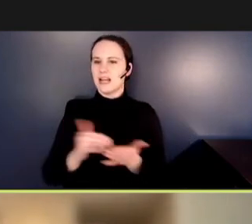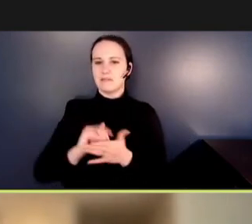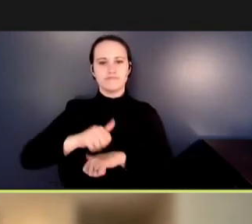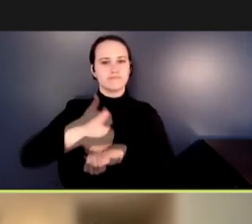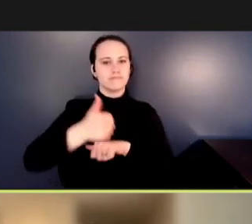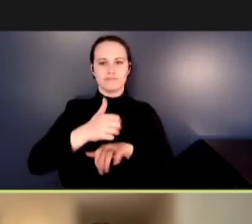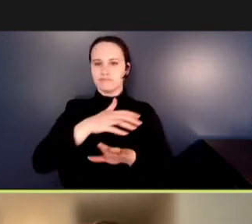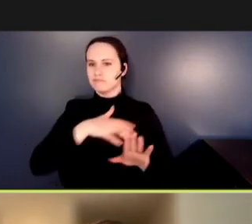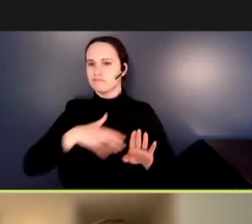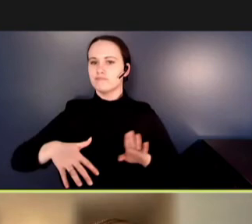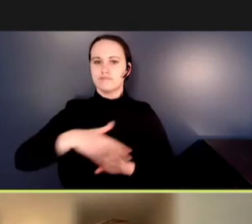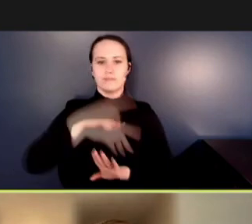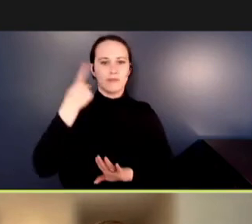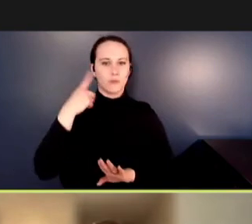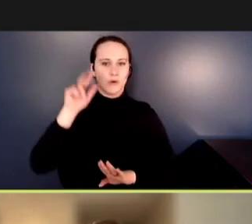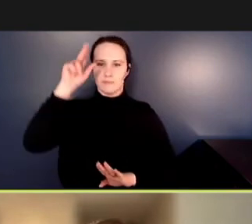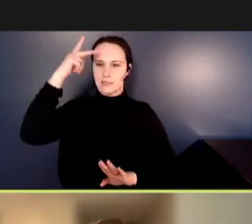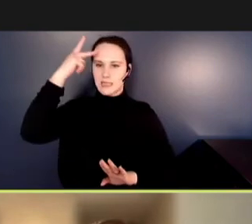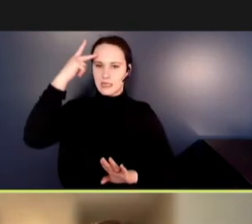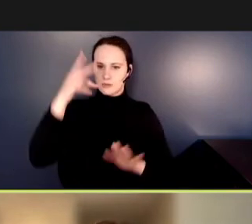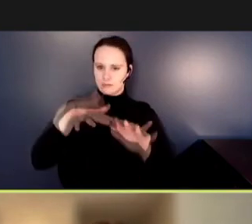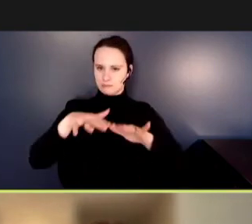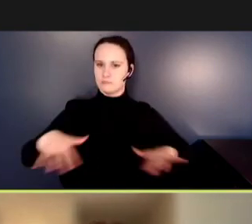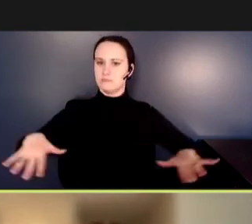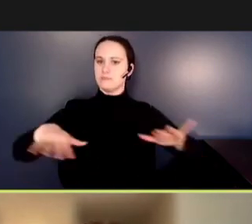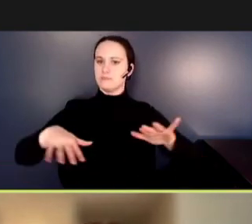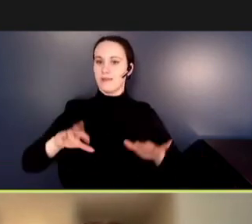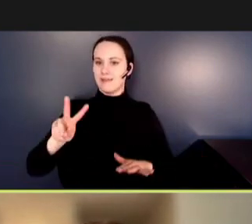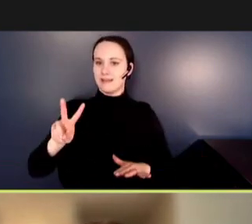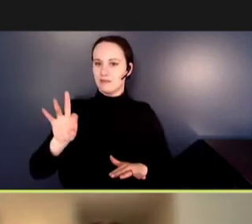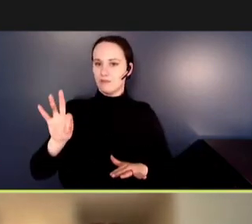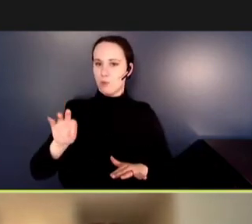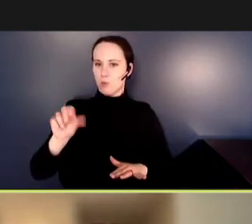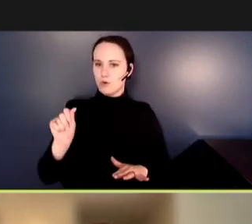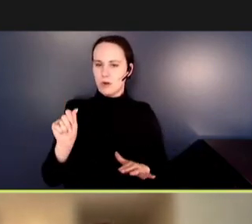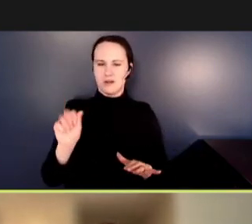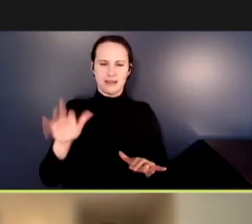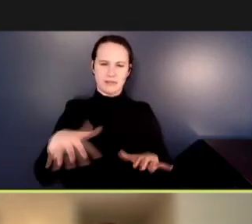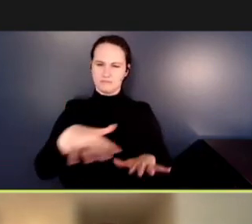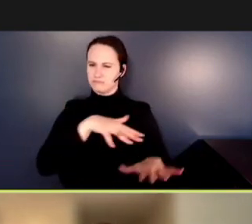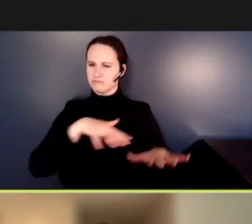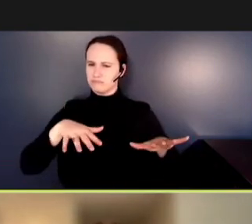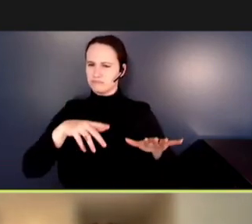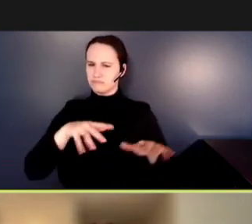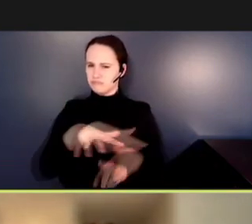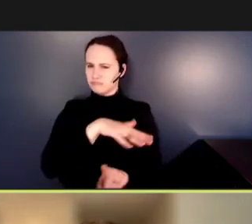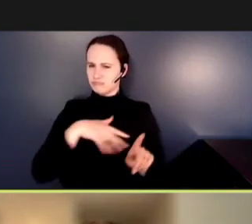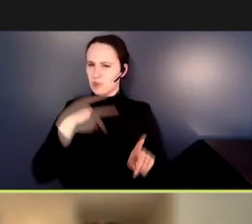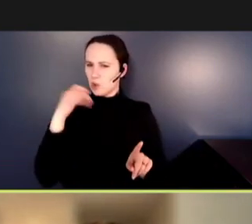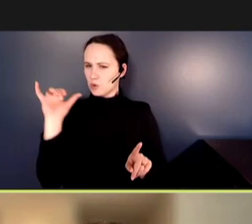landscape for Vaccine for Adults. And so what is the -- that's probably the question many folks